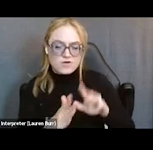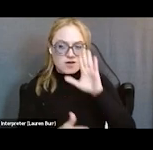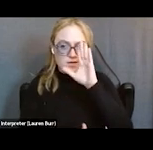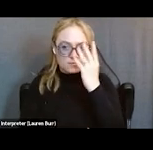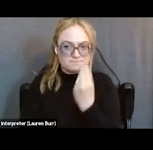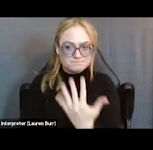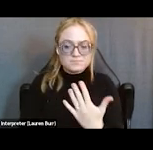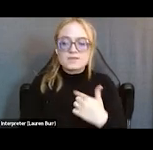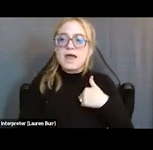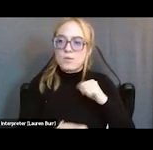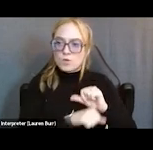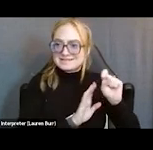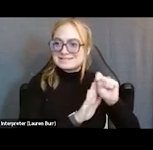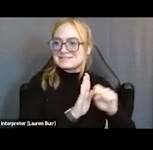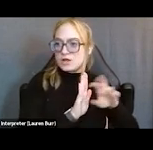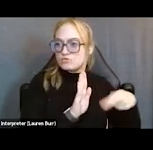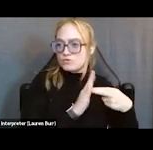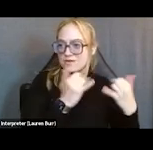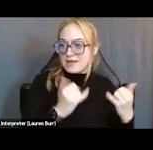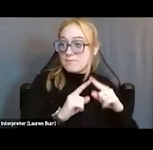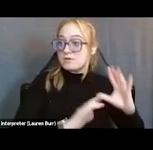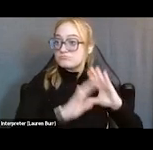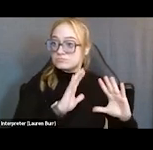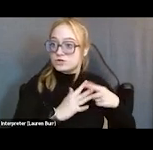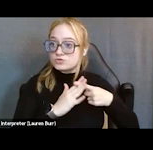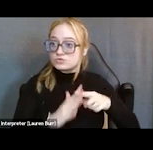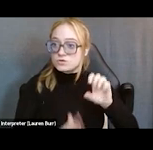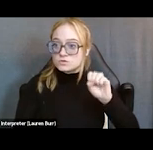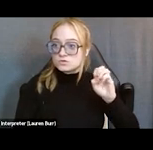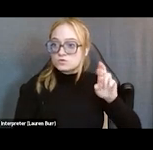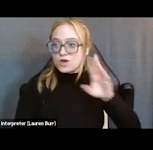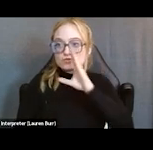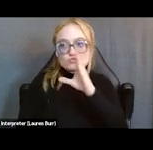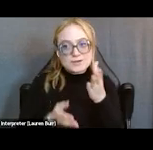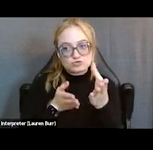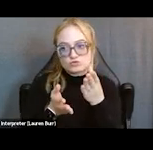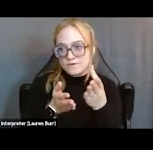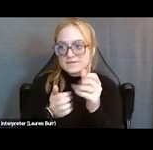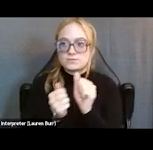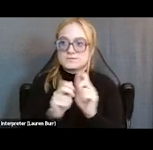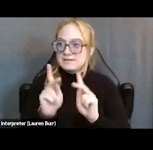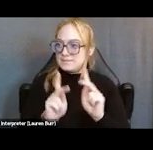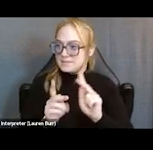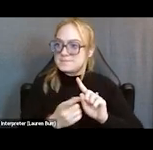but I started out in SOAR as somebody doing direct services work with people through permanent supportive housing